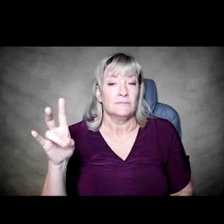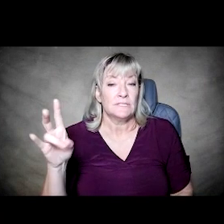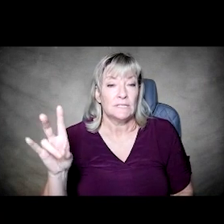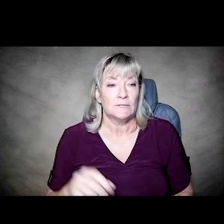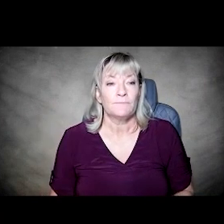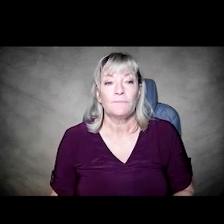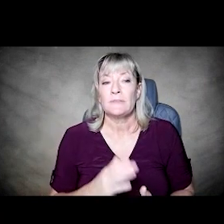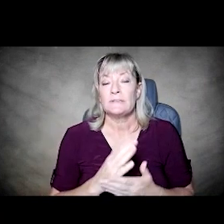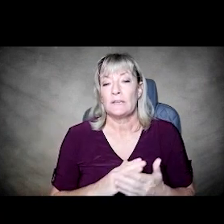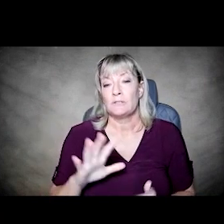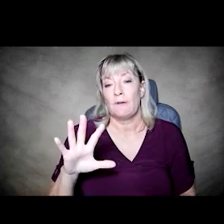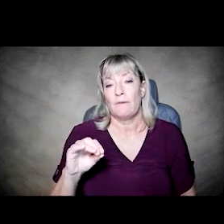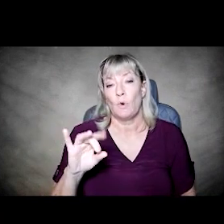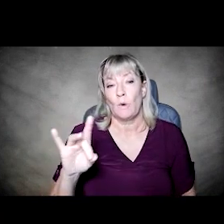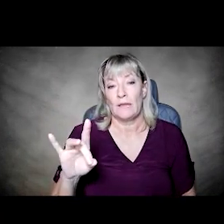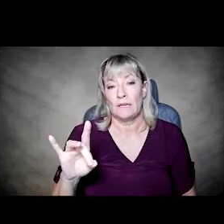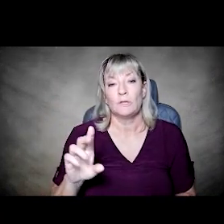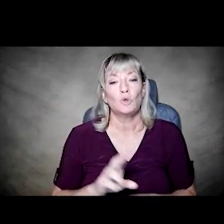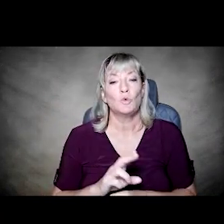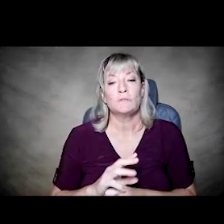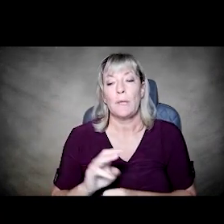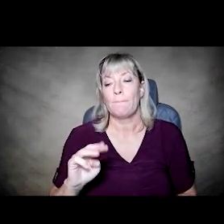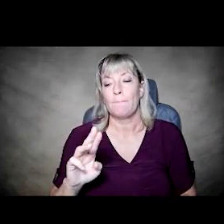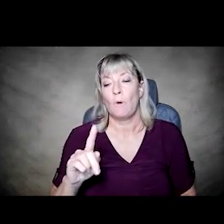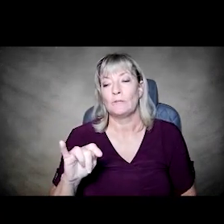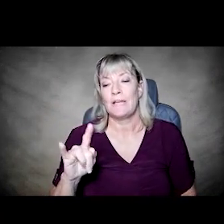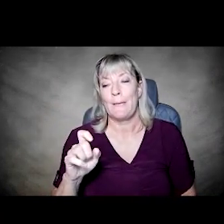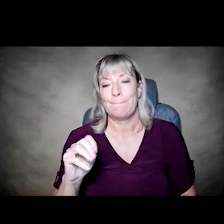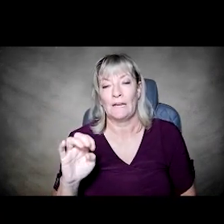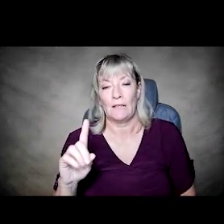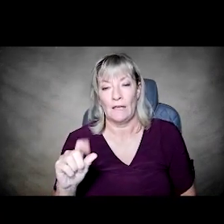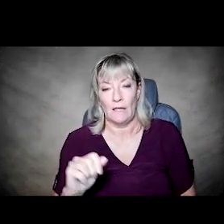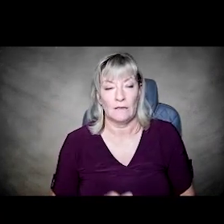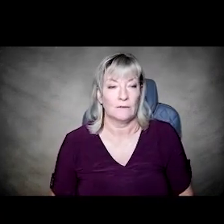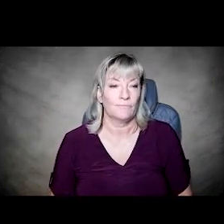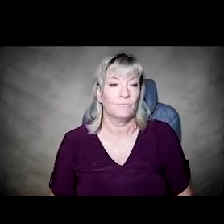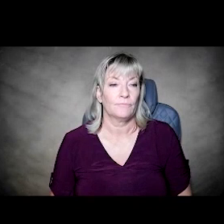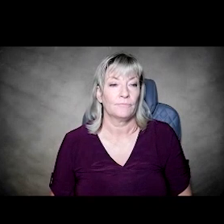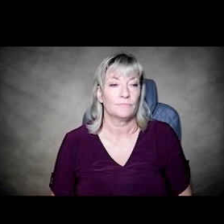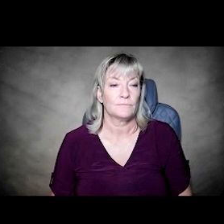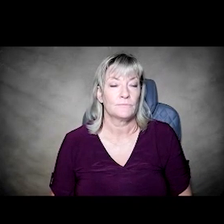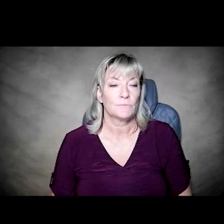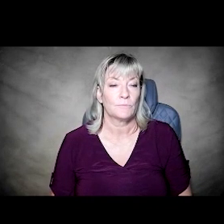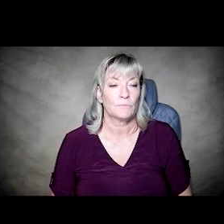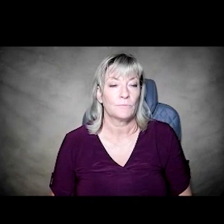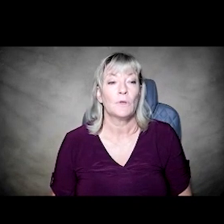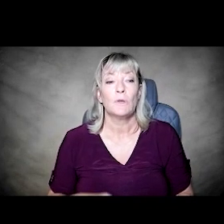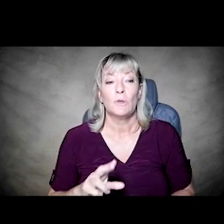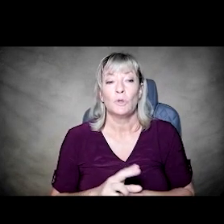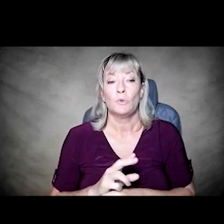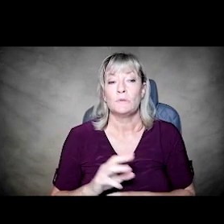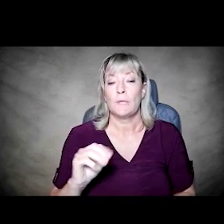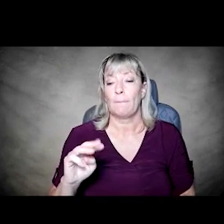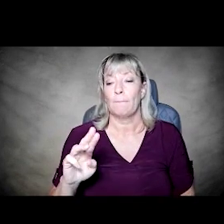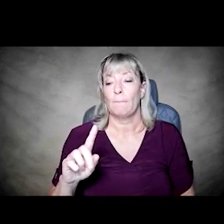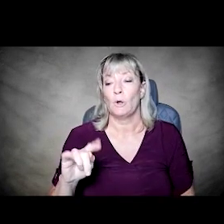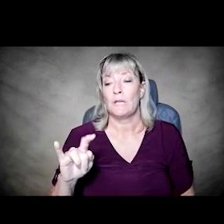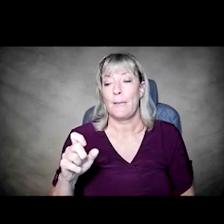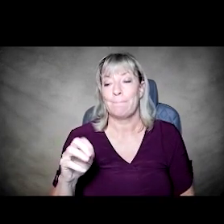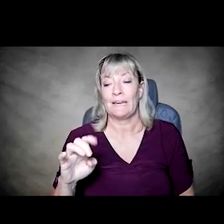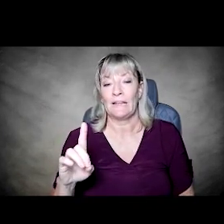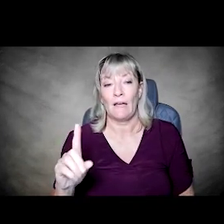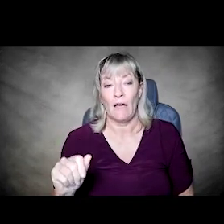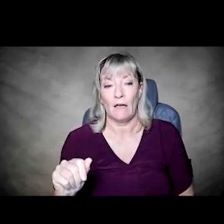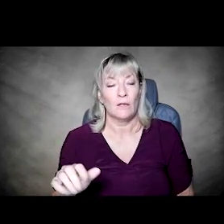Slide 17, Section 508 – Using Multimedia. The use of multimedia is a great way to capture an